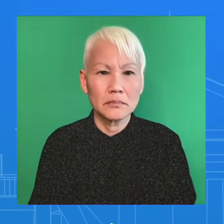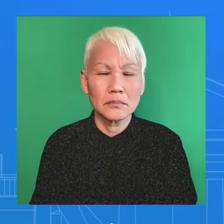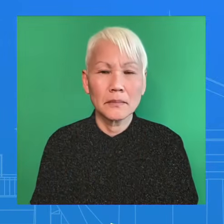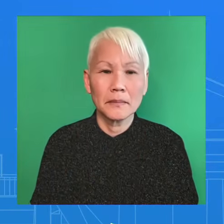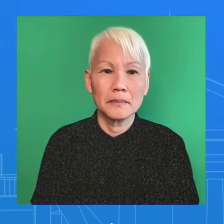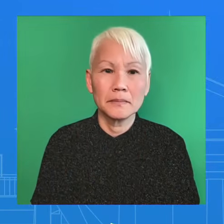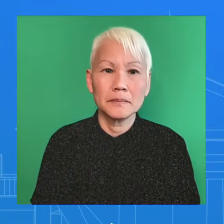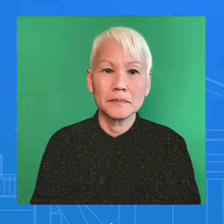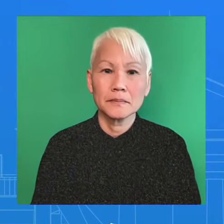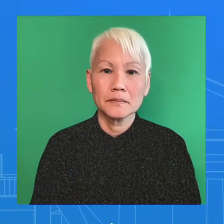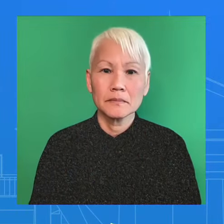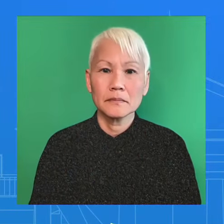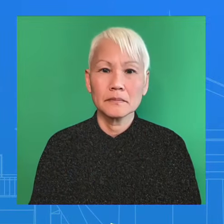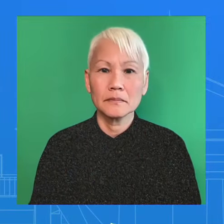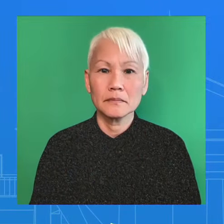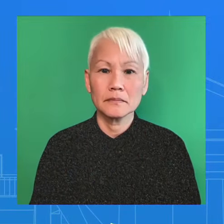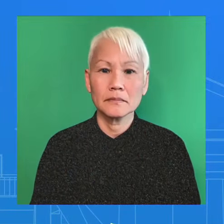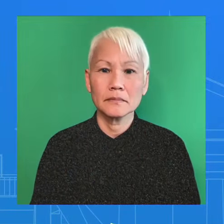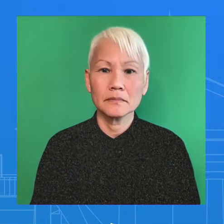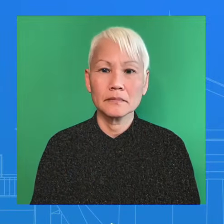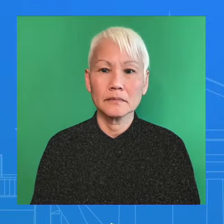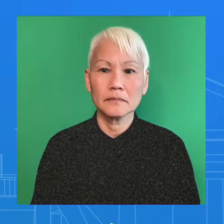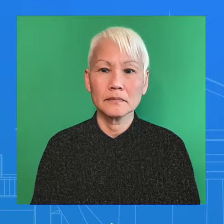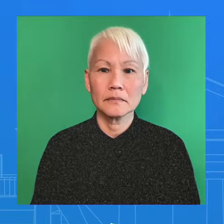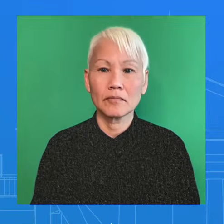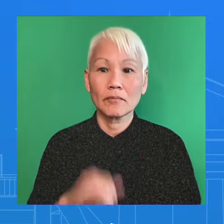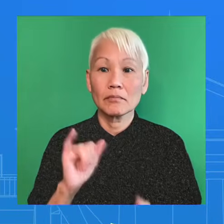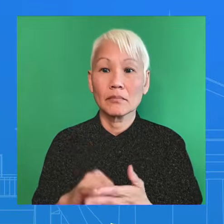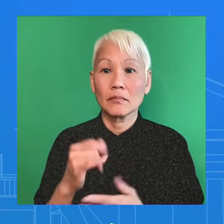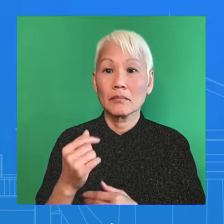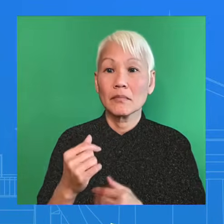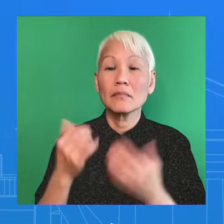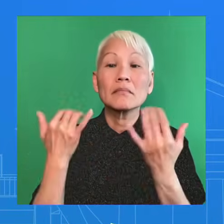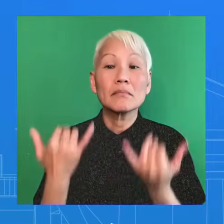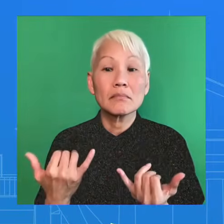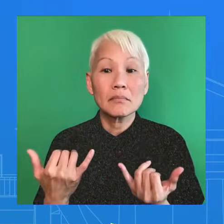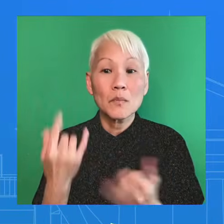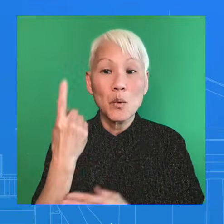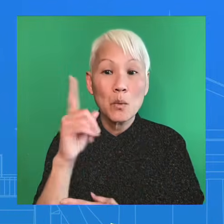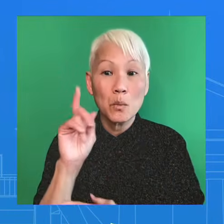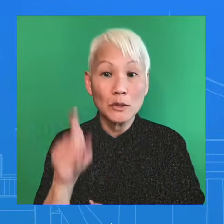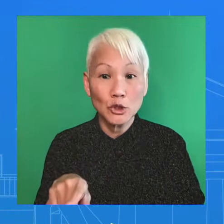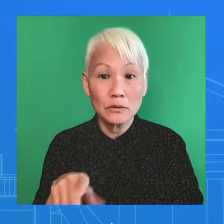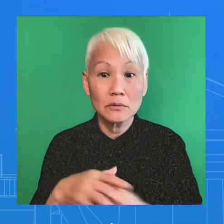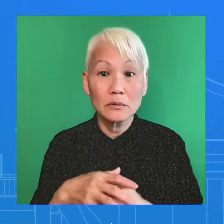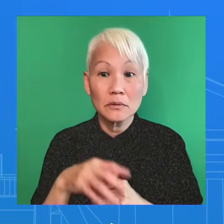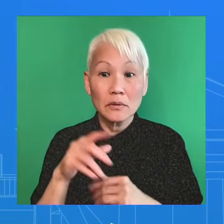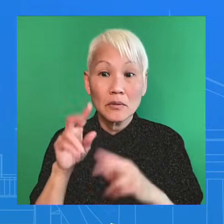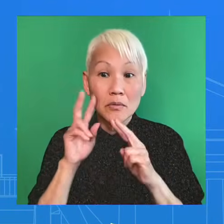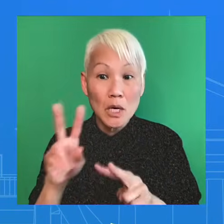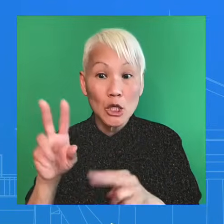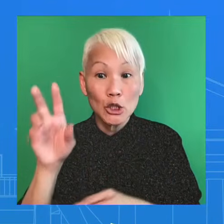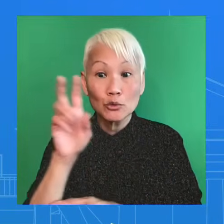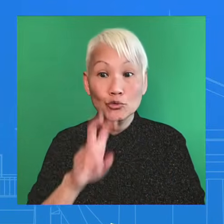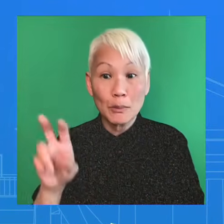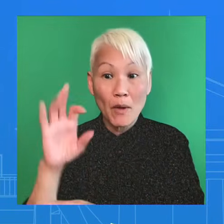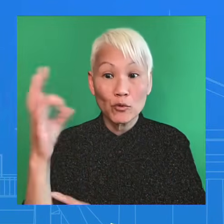when he goes to Fort Liberty, given that it was just renamed, will the President in his remarks get into the reasons behind the renaming,